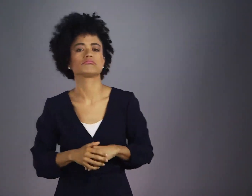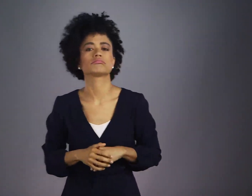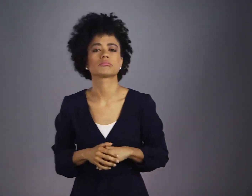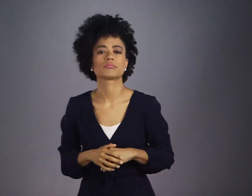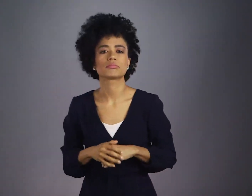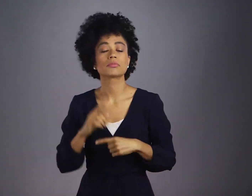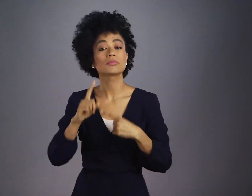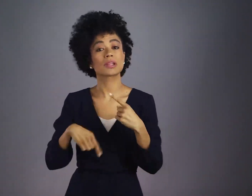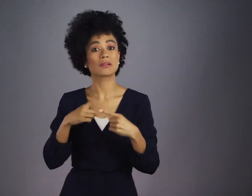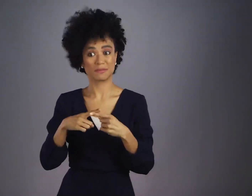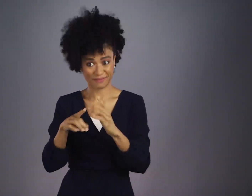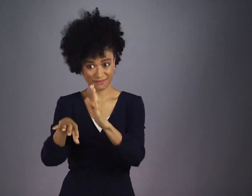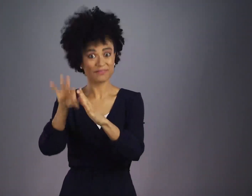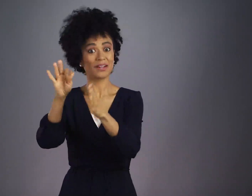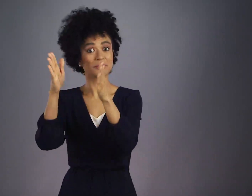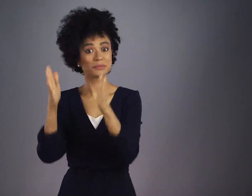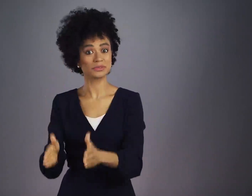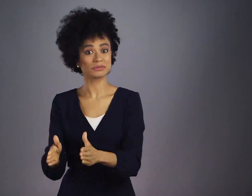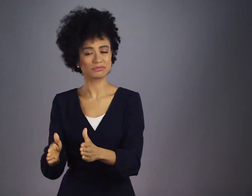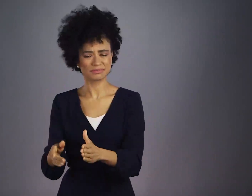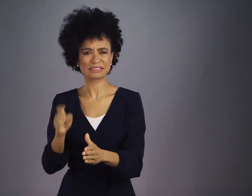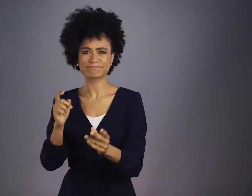that he will not try to change our plan.